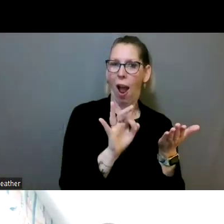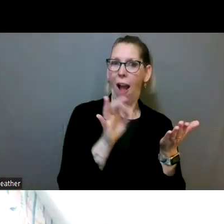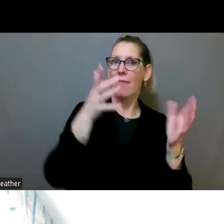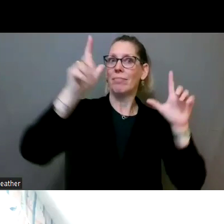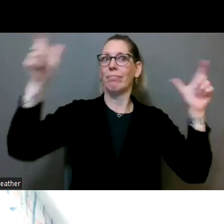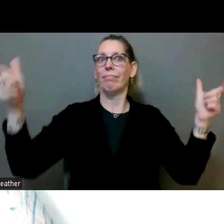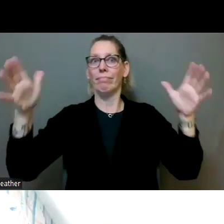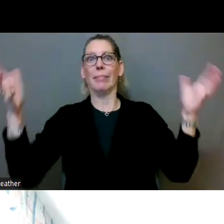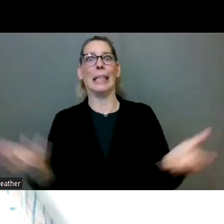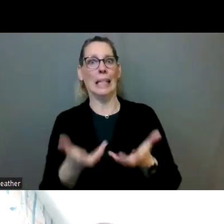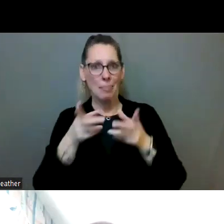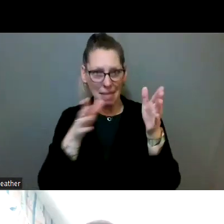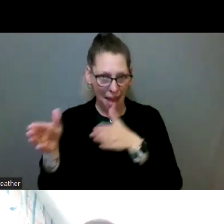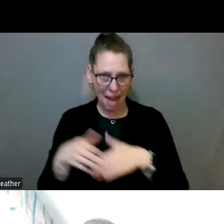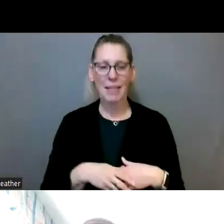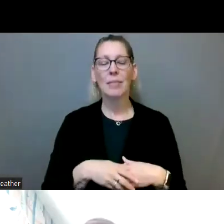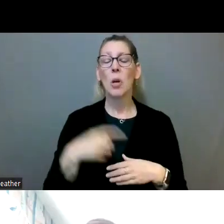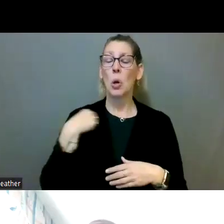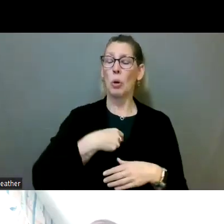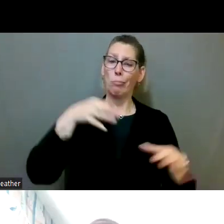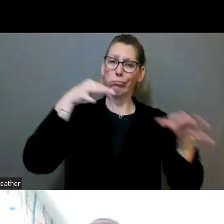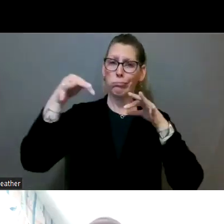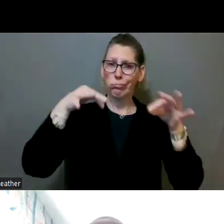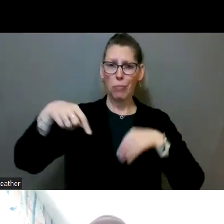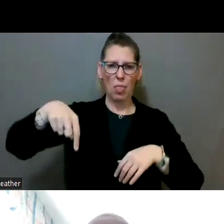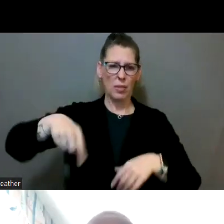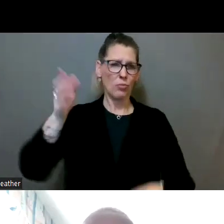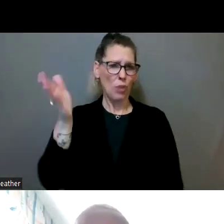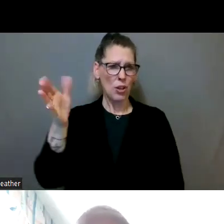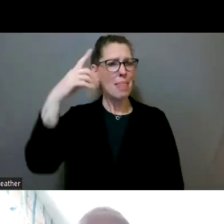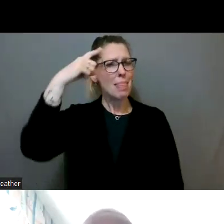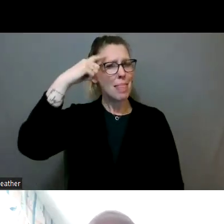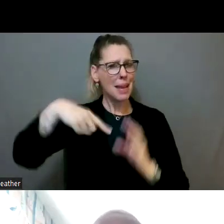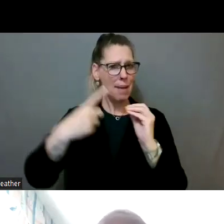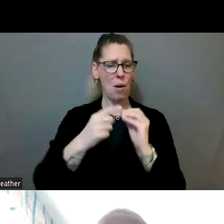as we go through this presentation and thinking about your own plan for